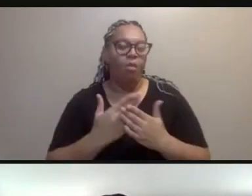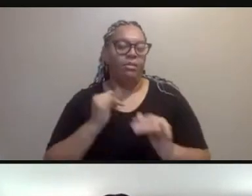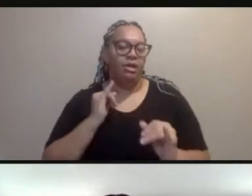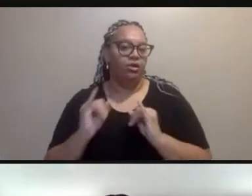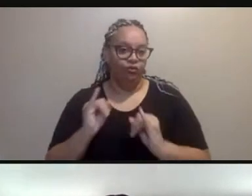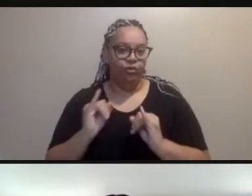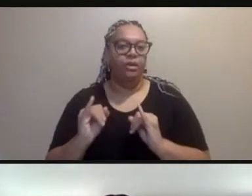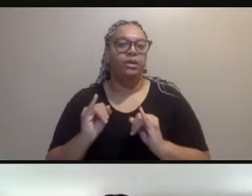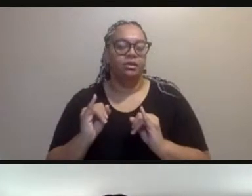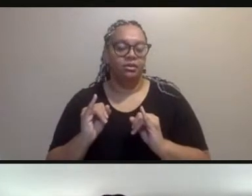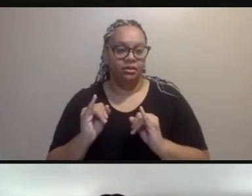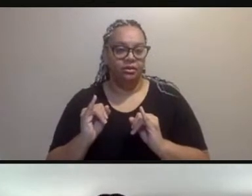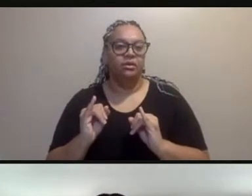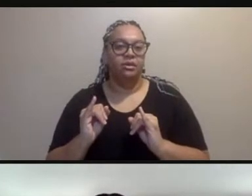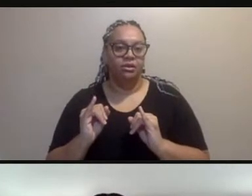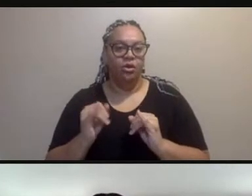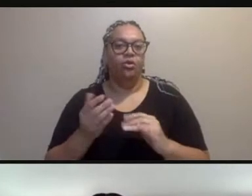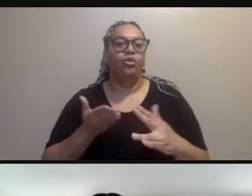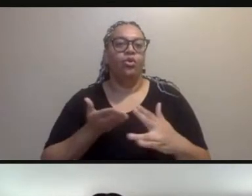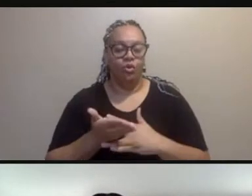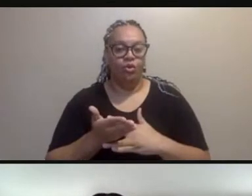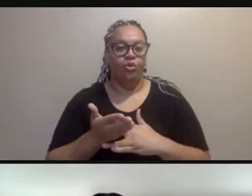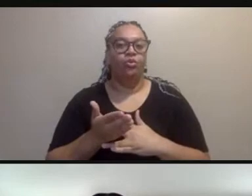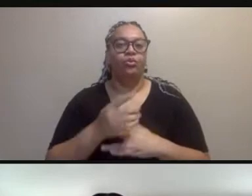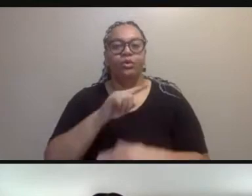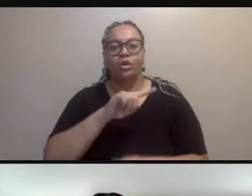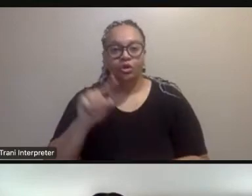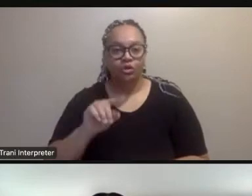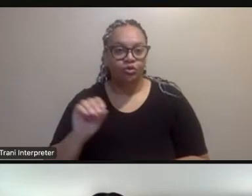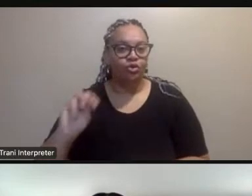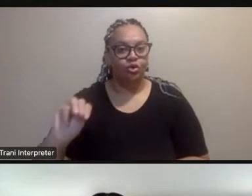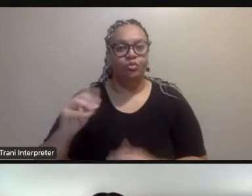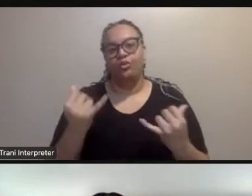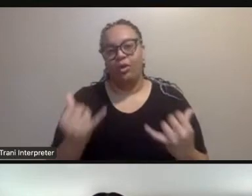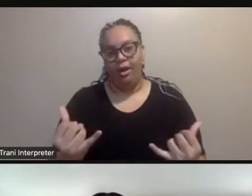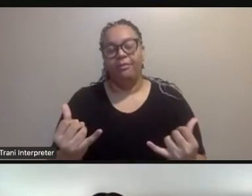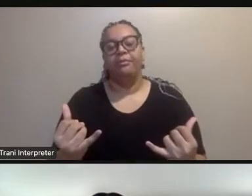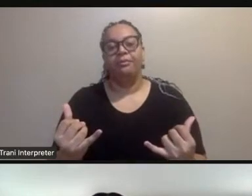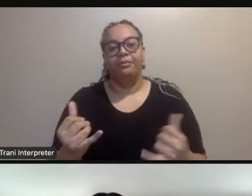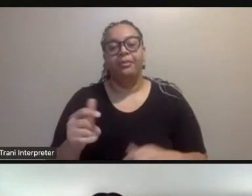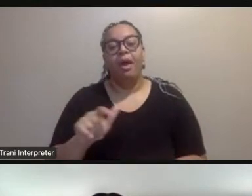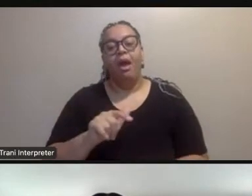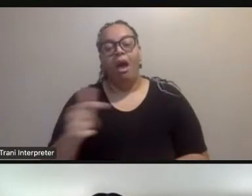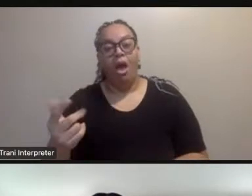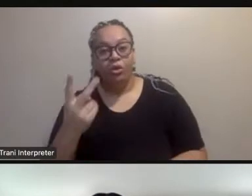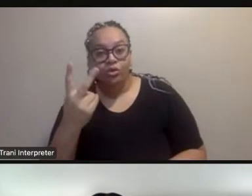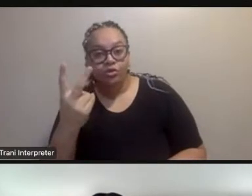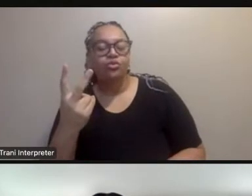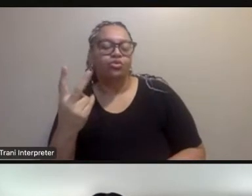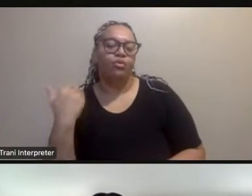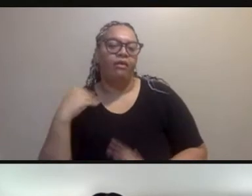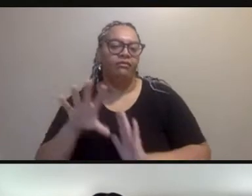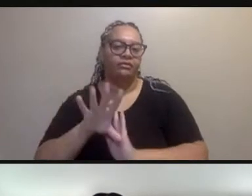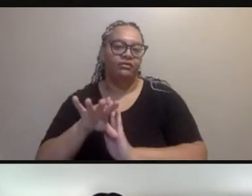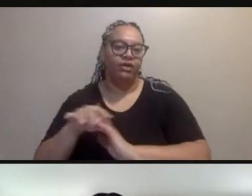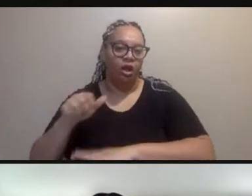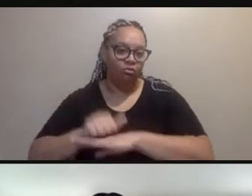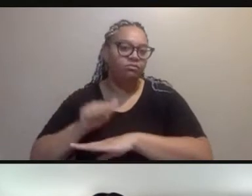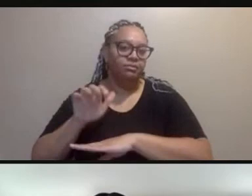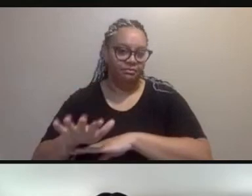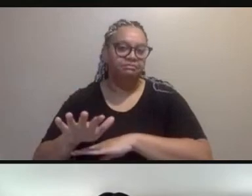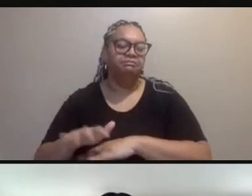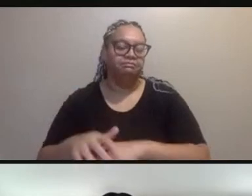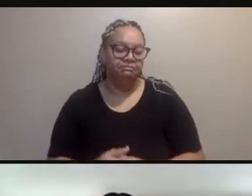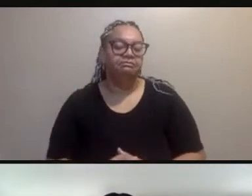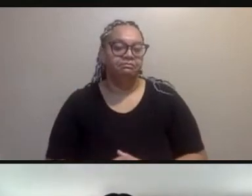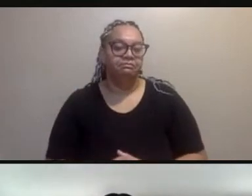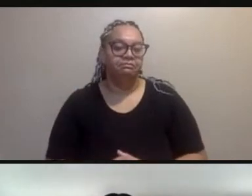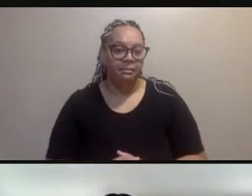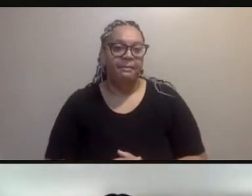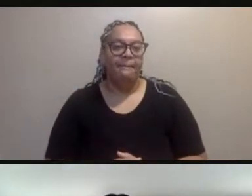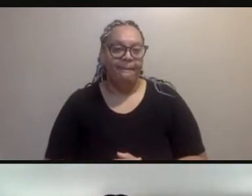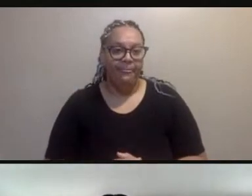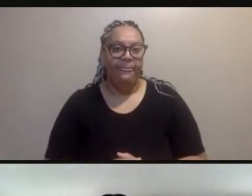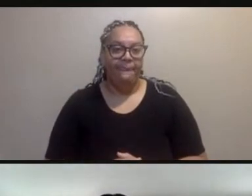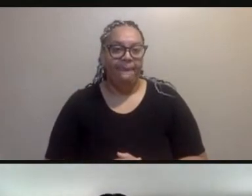MEYERS WHO OH AND JULIANNE